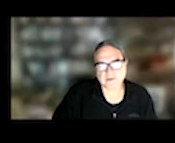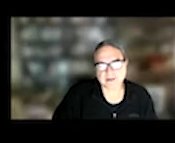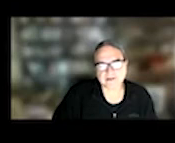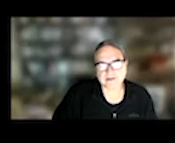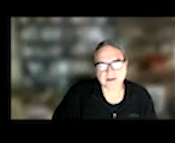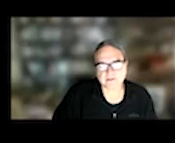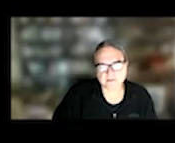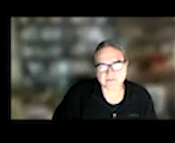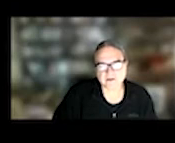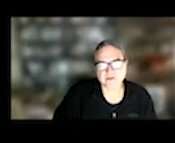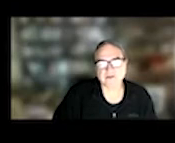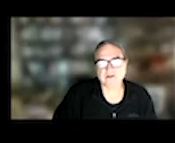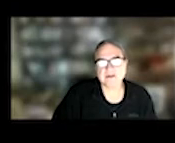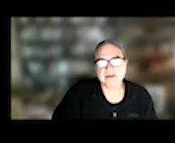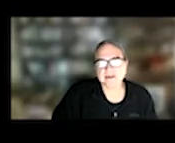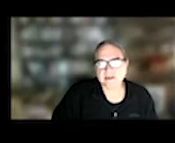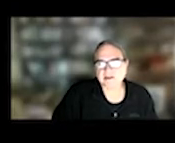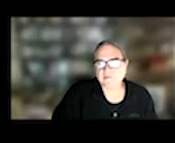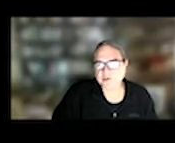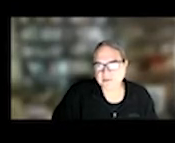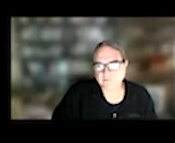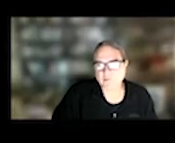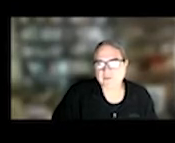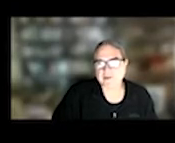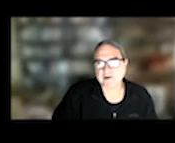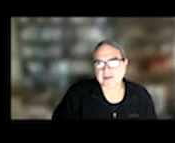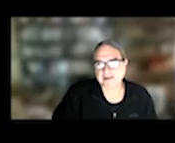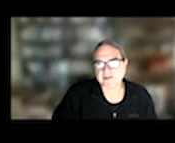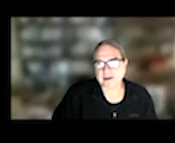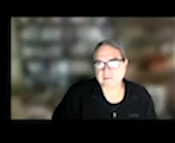neglect and household dysfunction and unfortunately for the American Indian population,